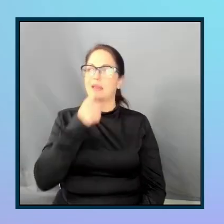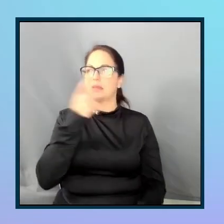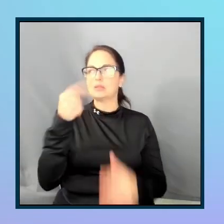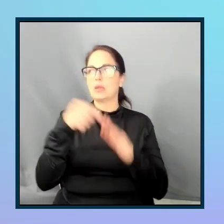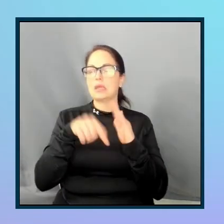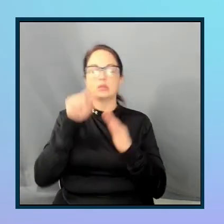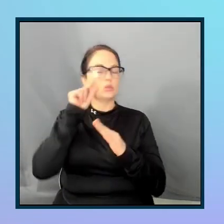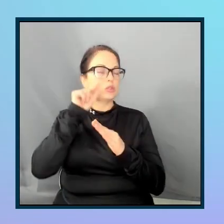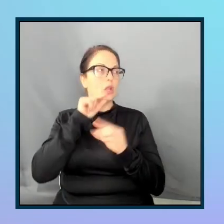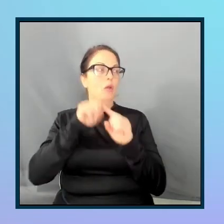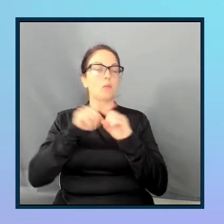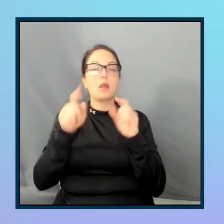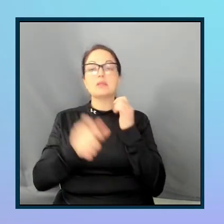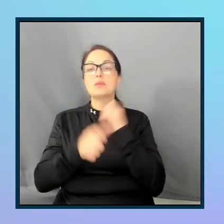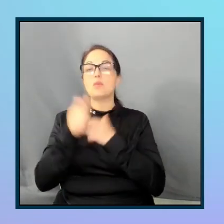it's mostly just that...